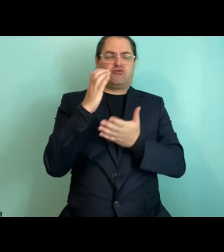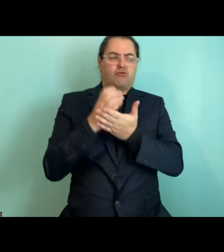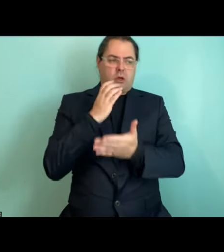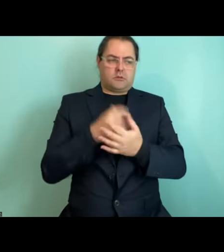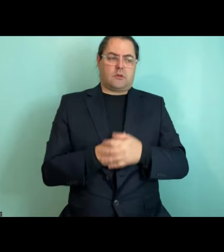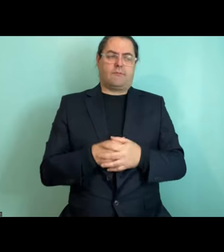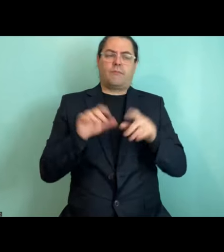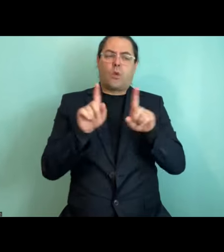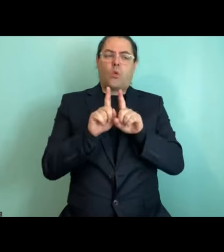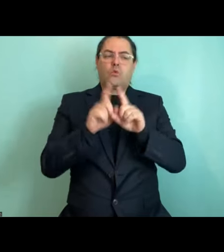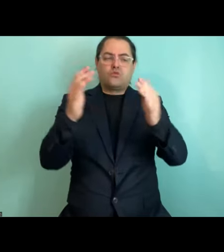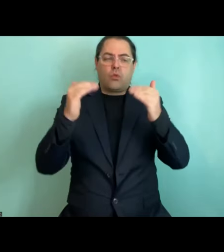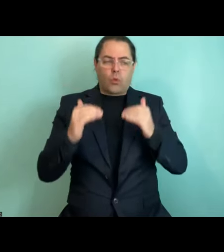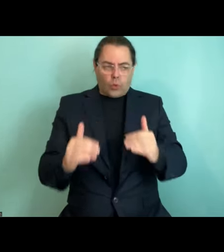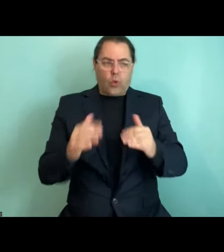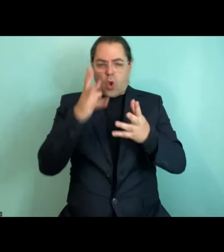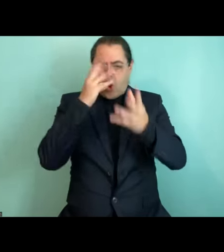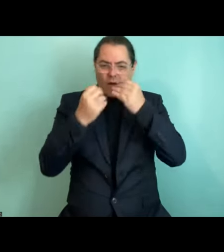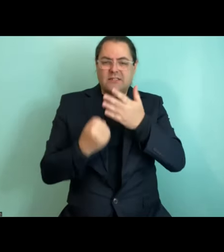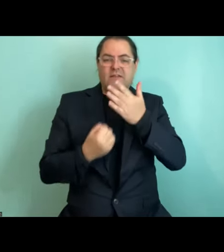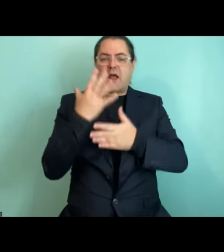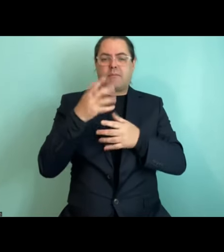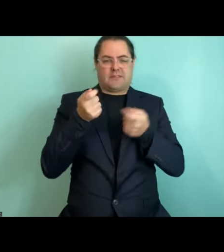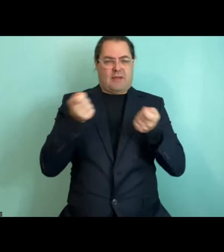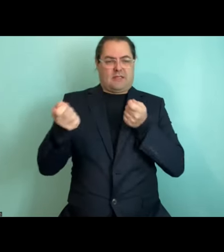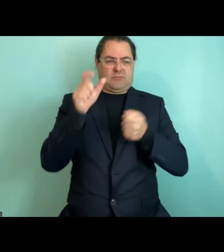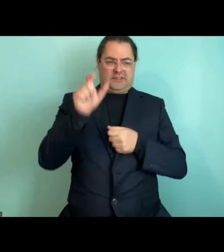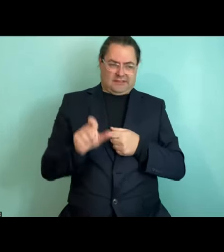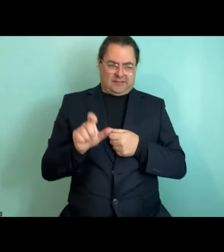The activity so Mikko only bizarre, in case john.